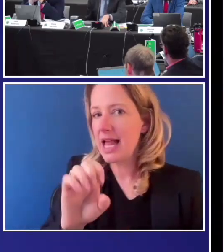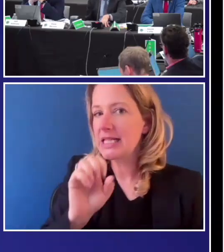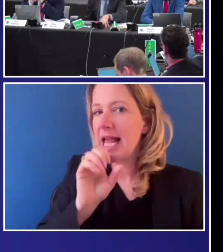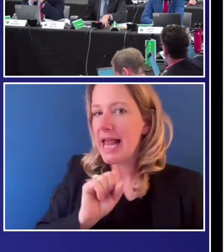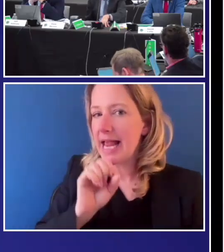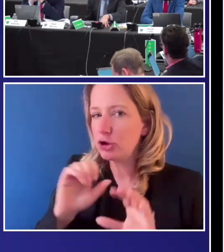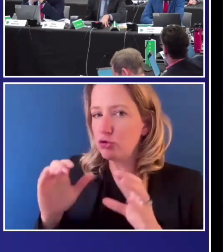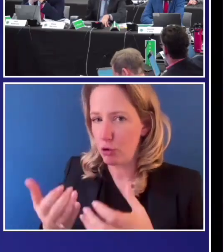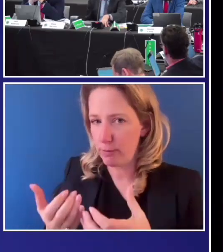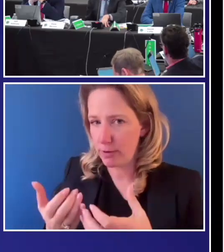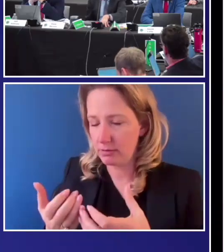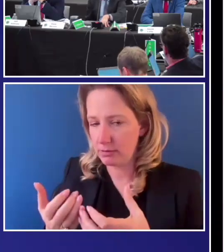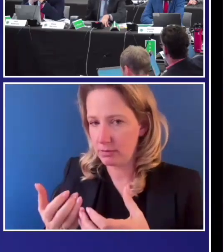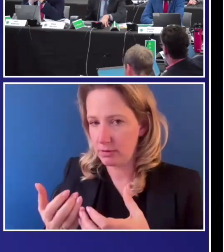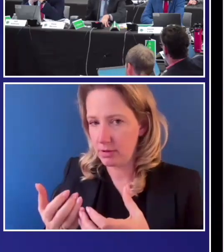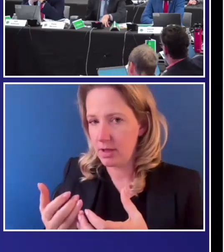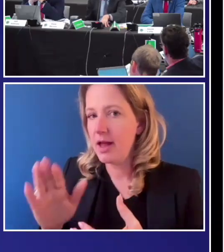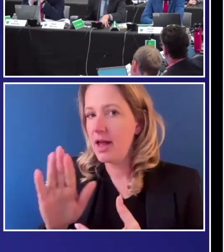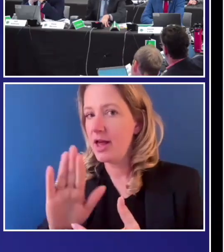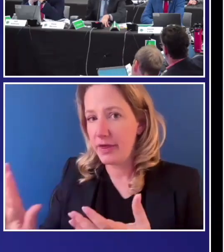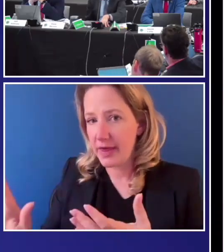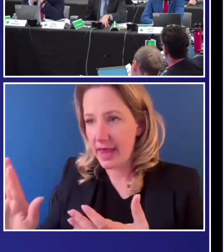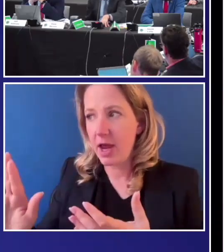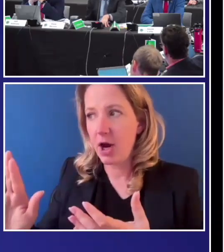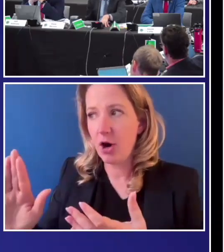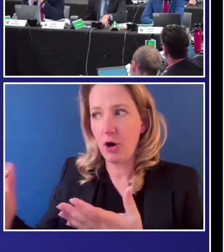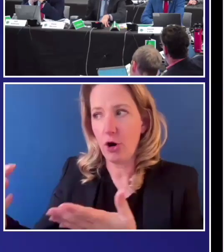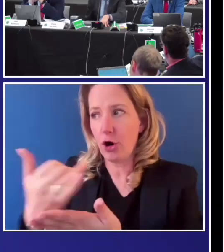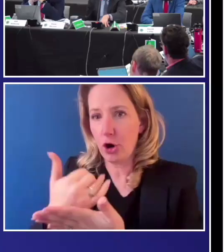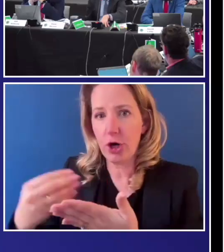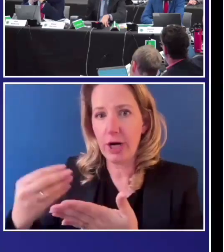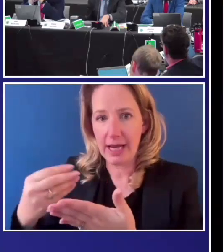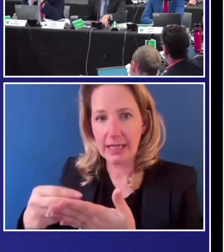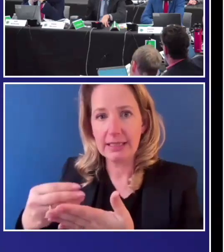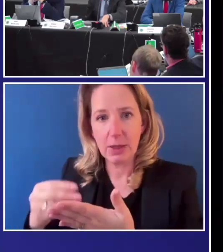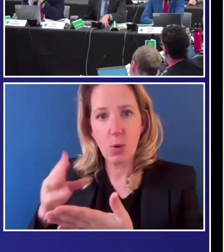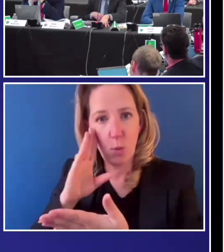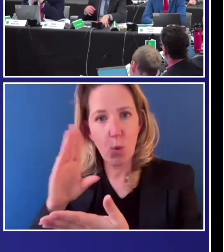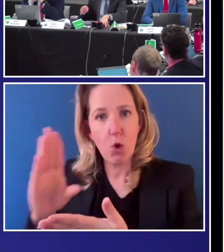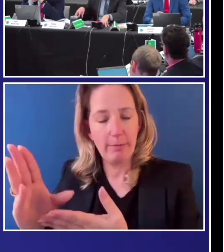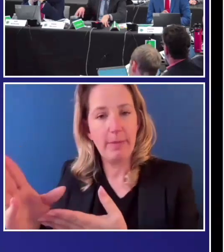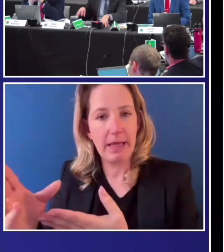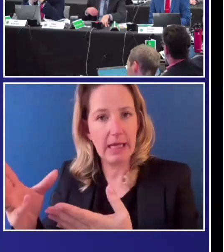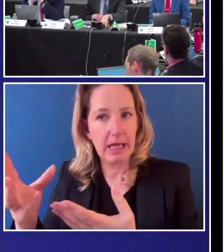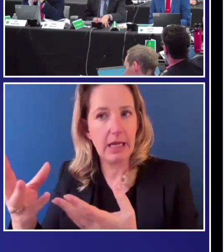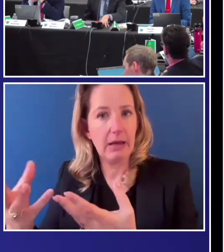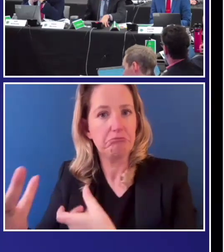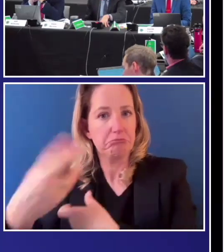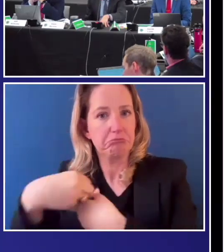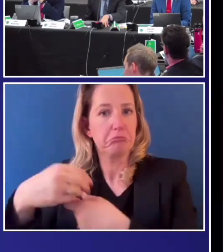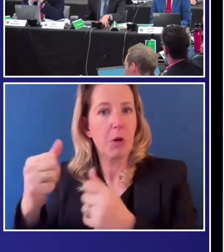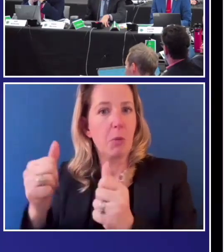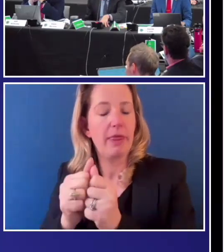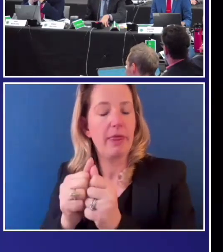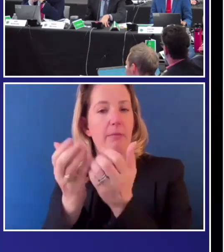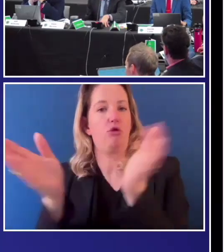their earnings would be incorporated into the very broad data set. Or I guess, or the state-level data set for